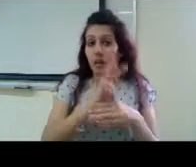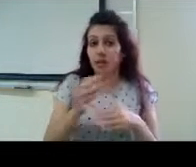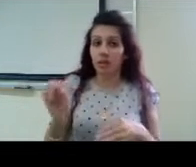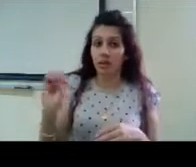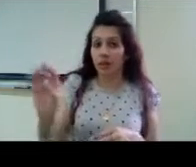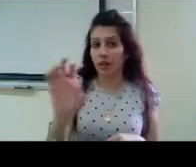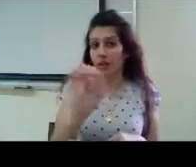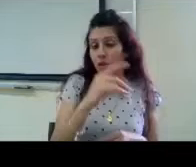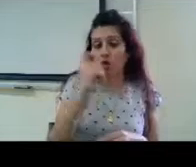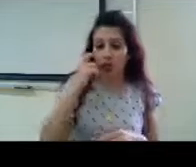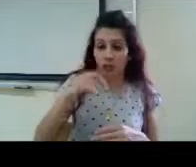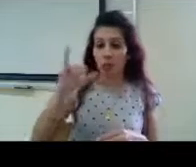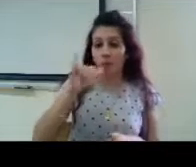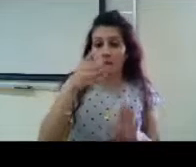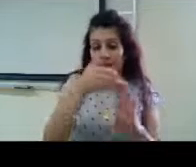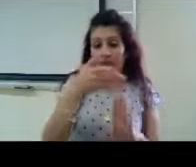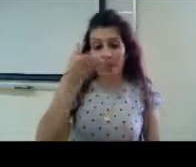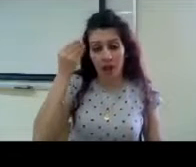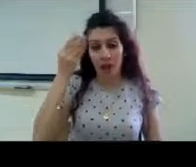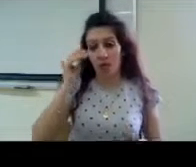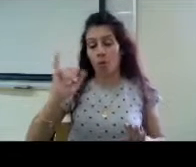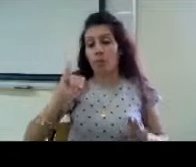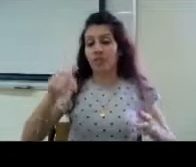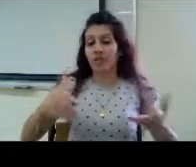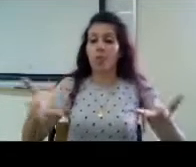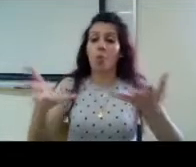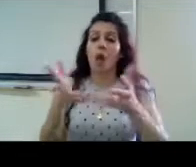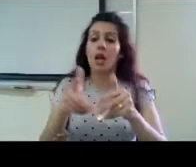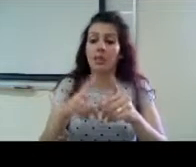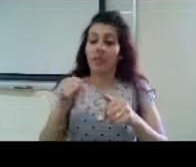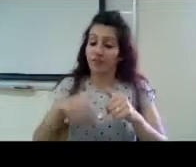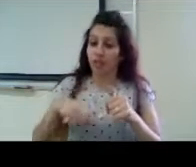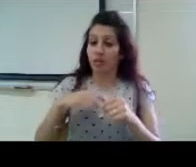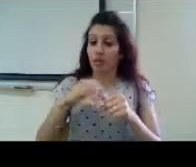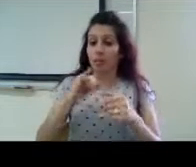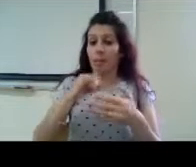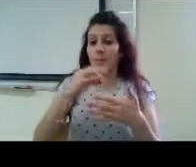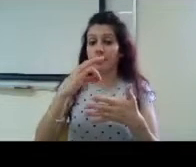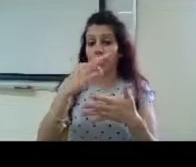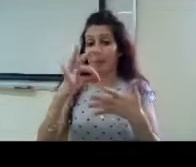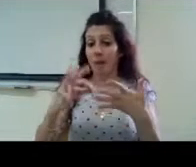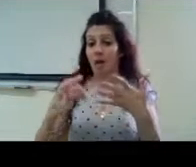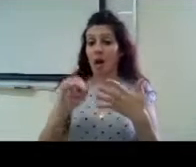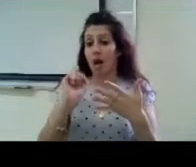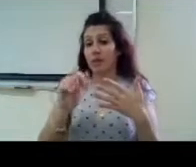formats more interactive transcripts HTML PDF and epub reading materials